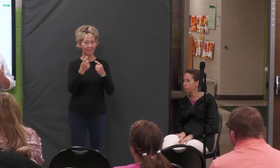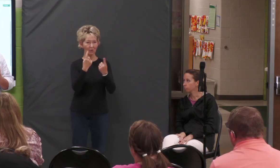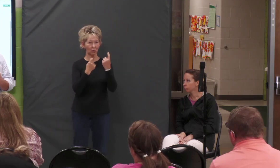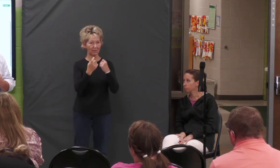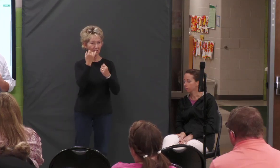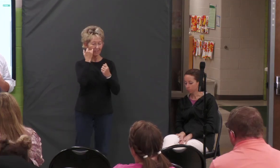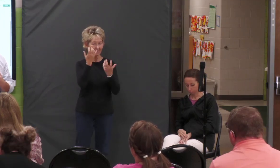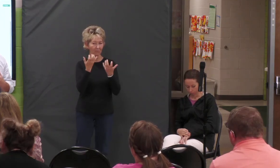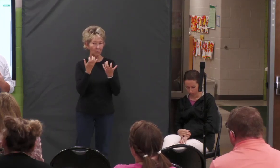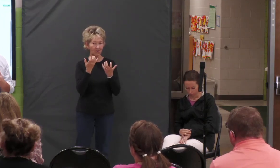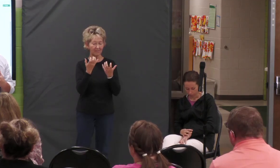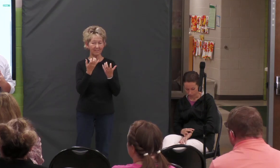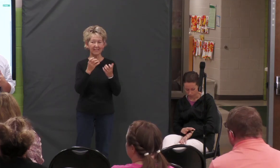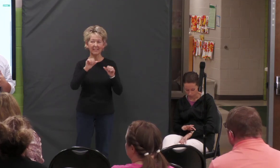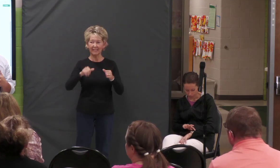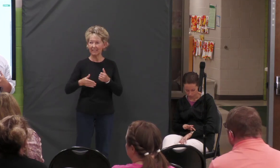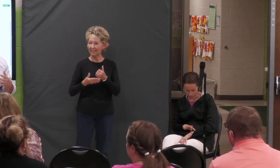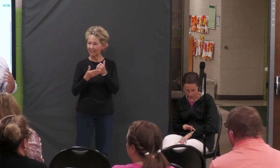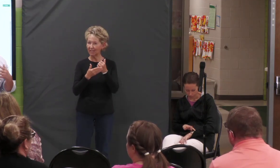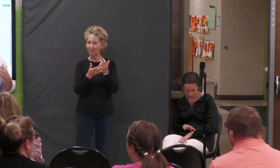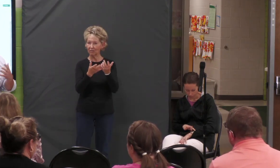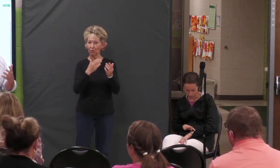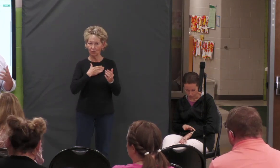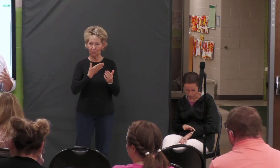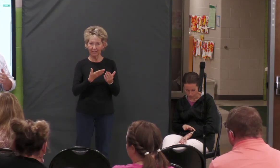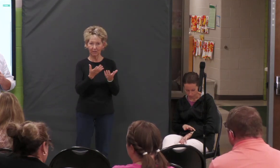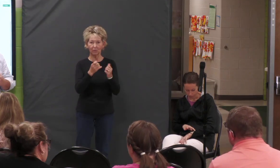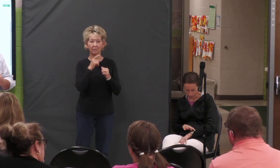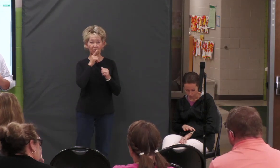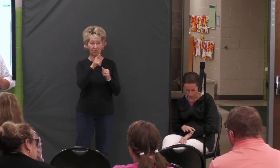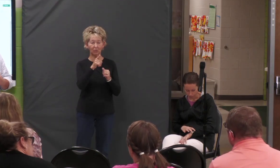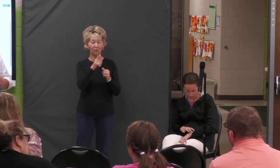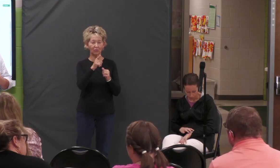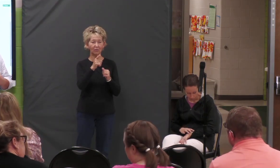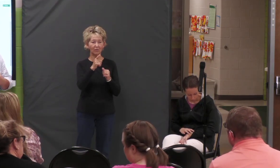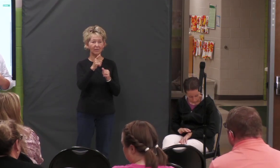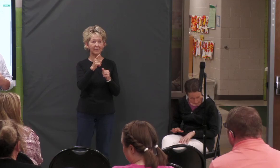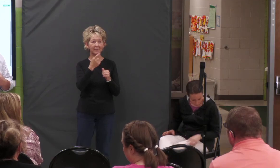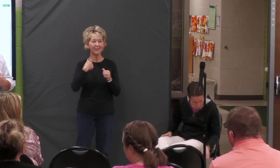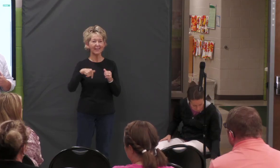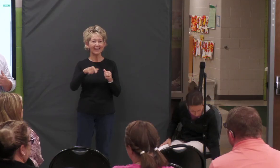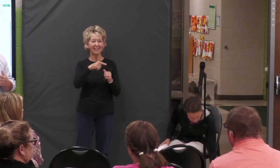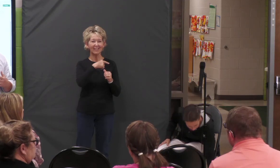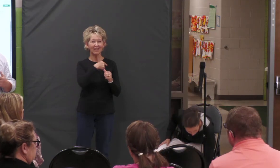help you with any question concerns you have we want to make sure that we uh we have that